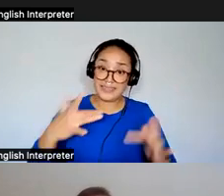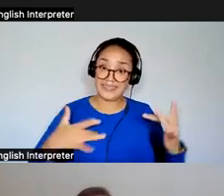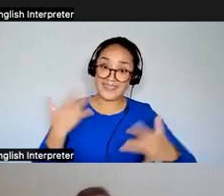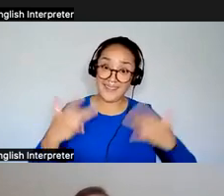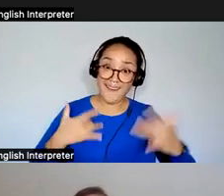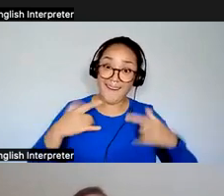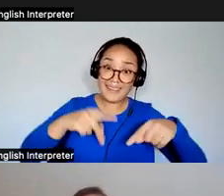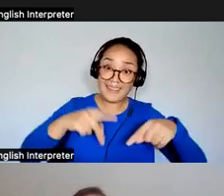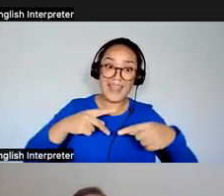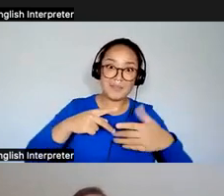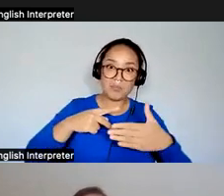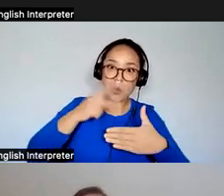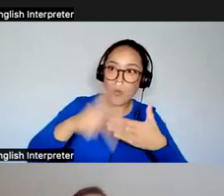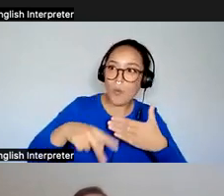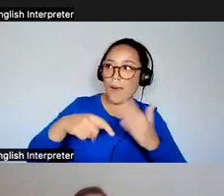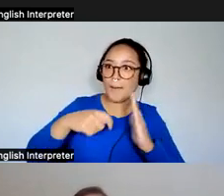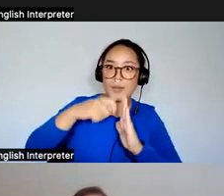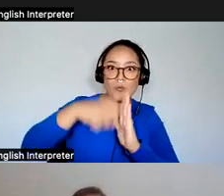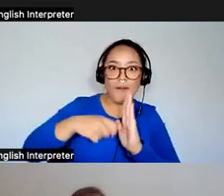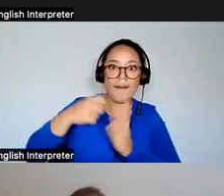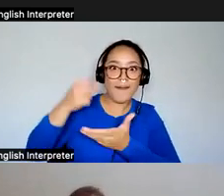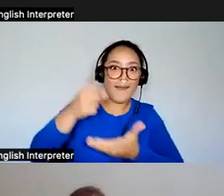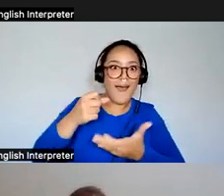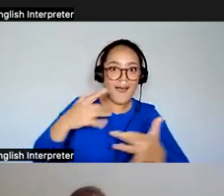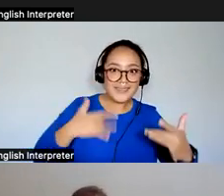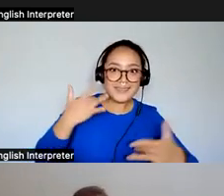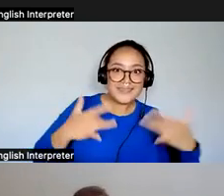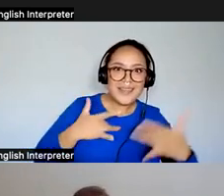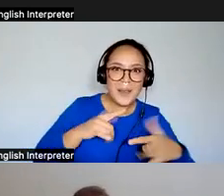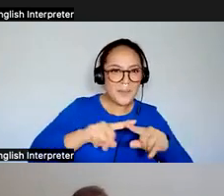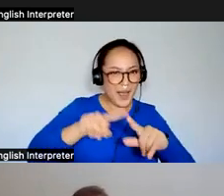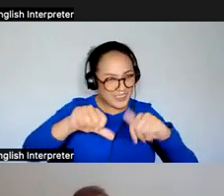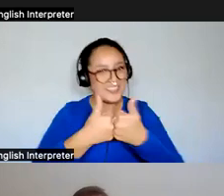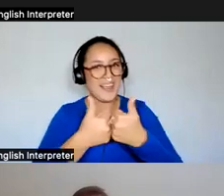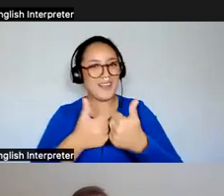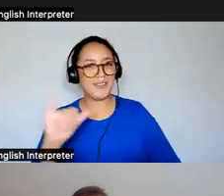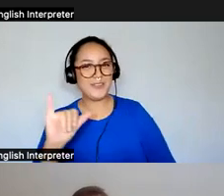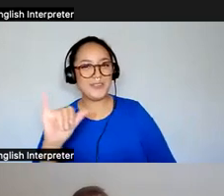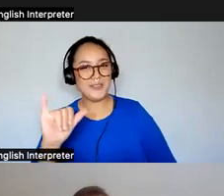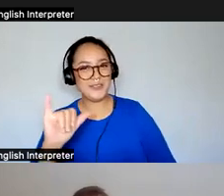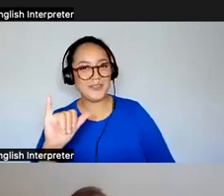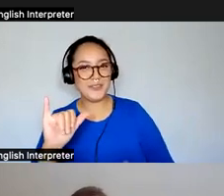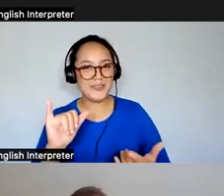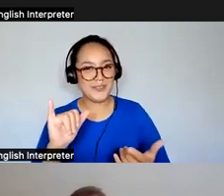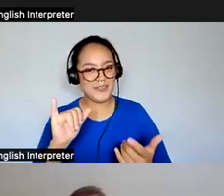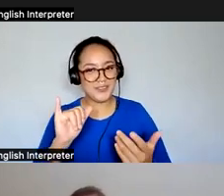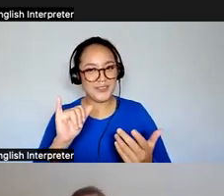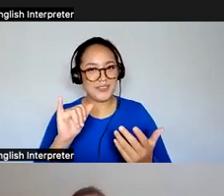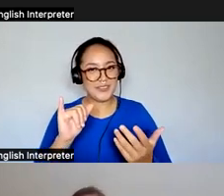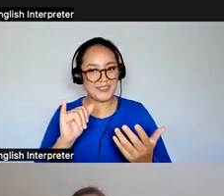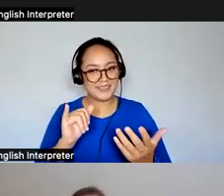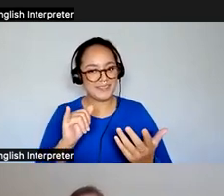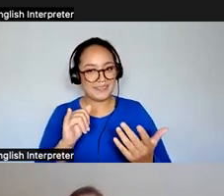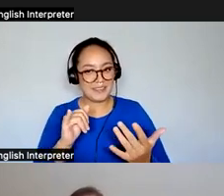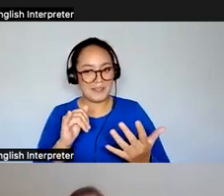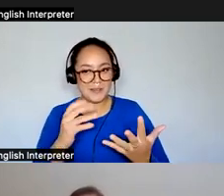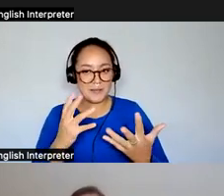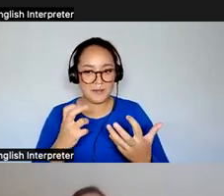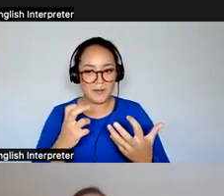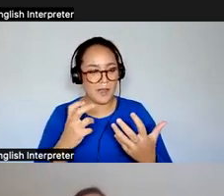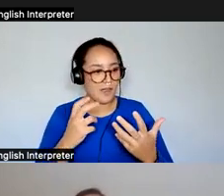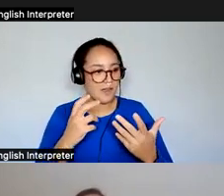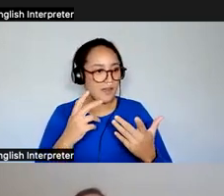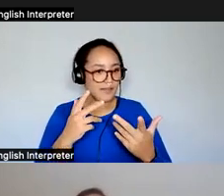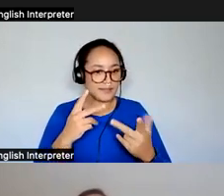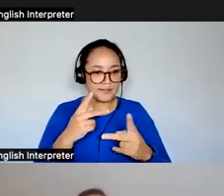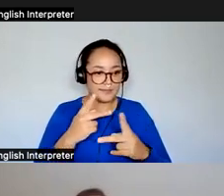And I think the challenge is better, kind of tackled or overcame, if you have the good